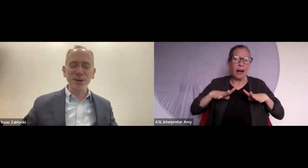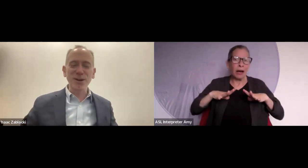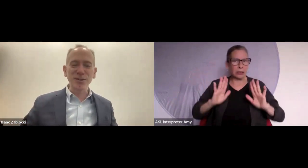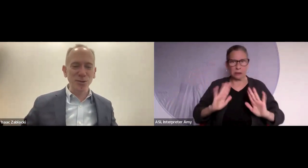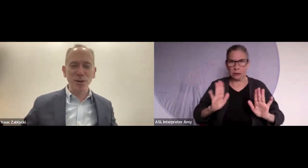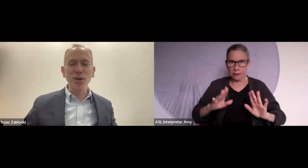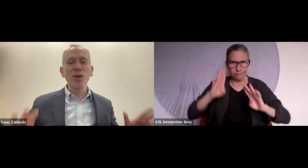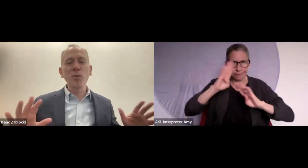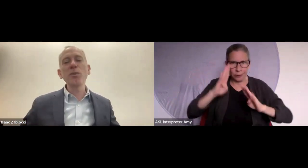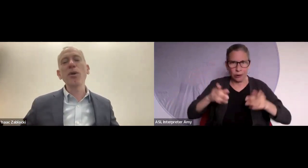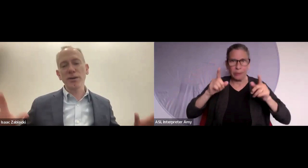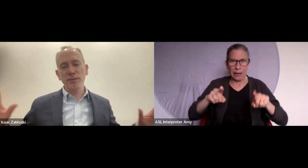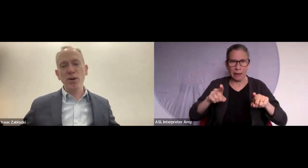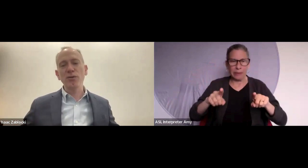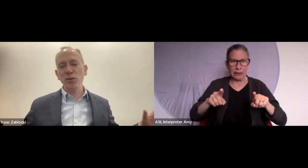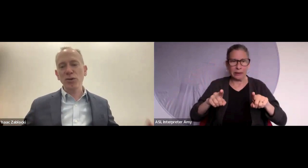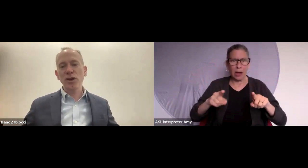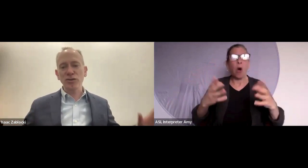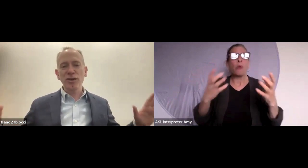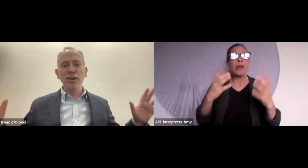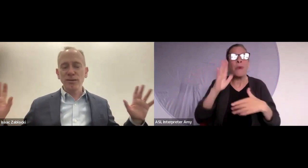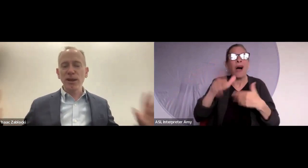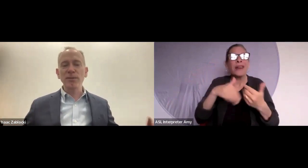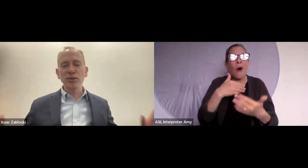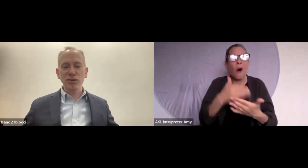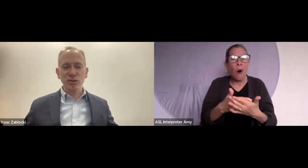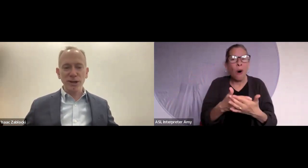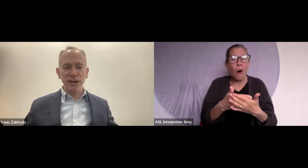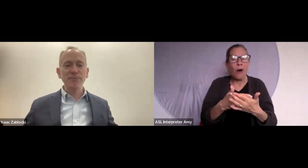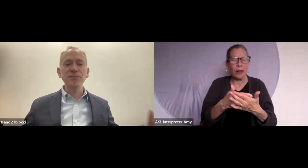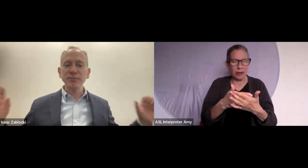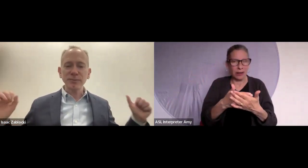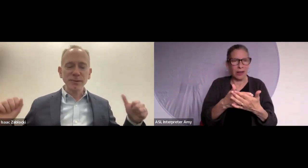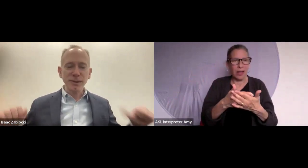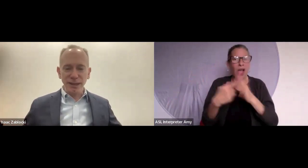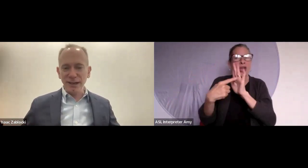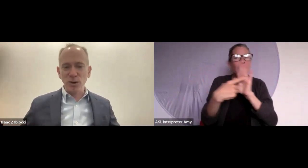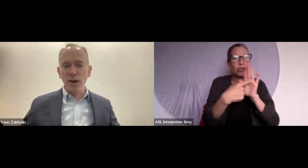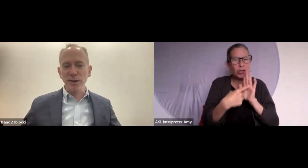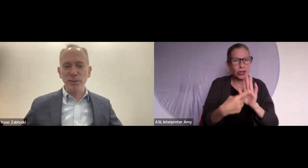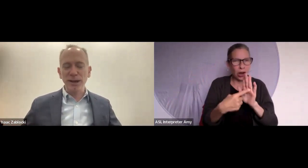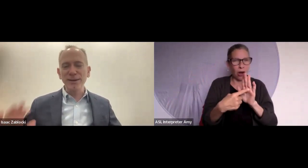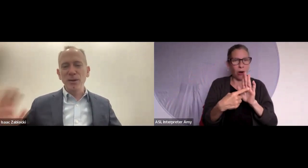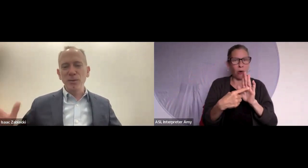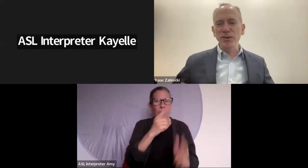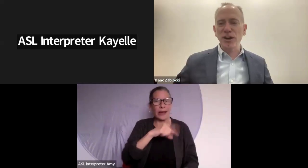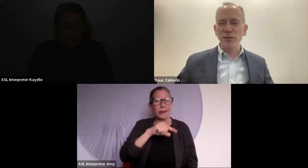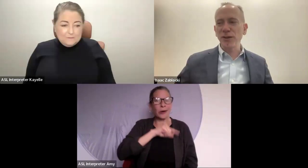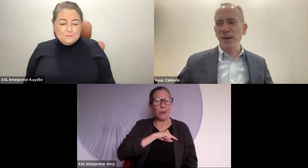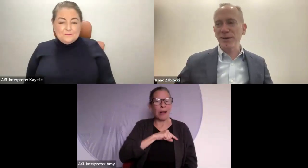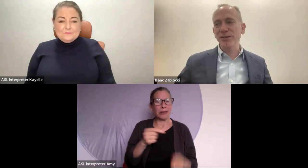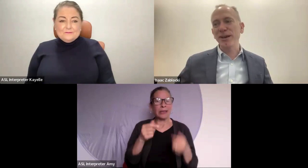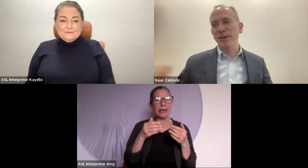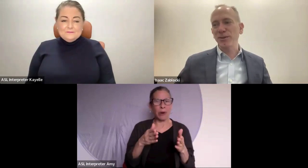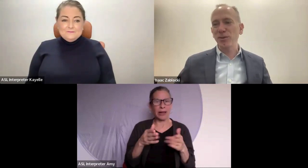because of the trouble. We want all of our locations to be able to screen in a quality way we want our filmmakers come into